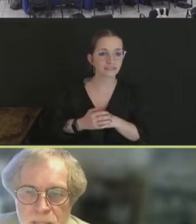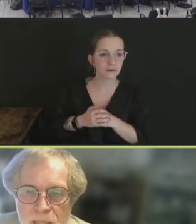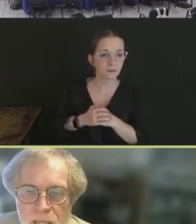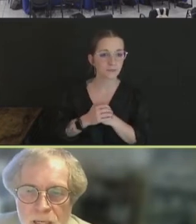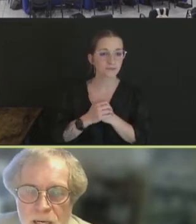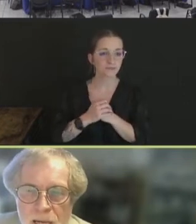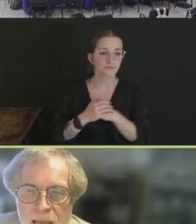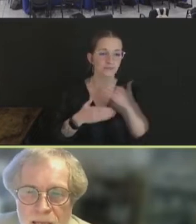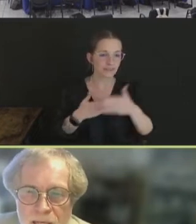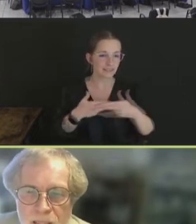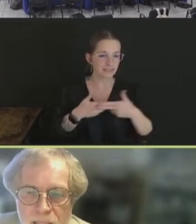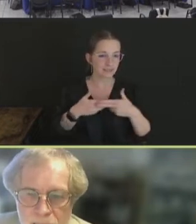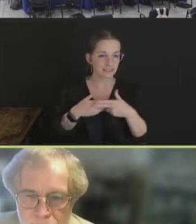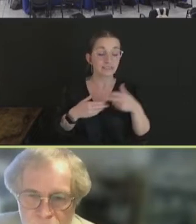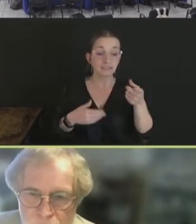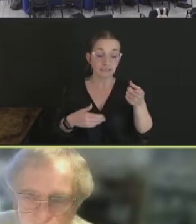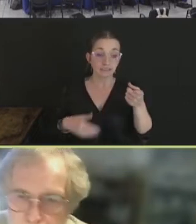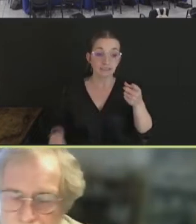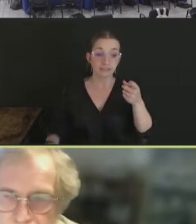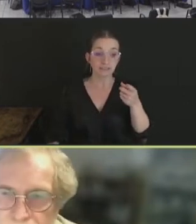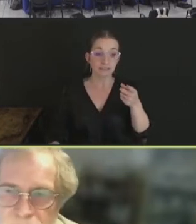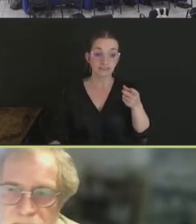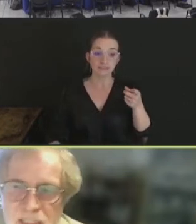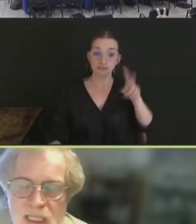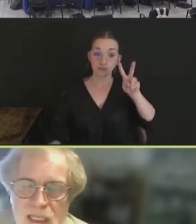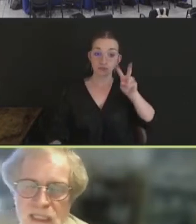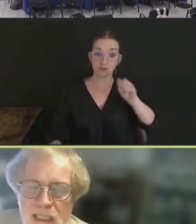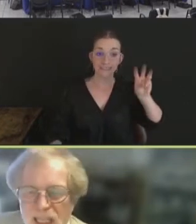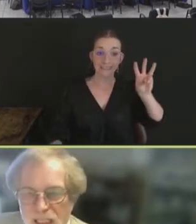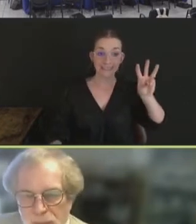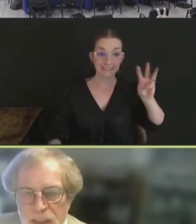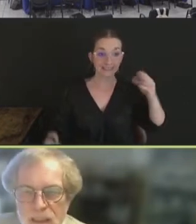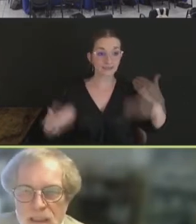And even further by 2006. Next, please.